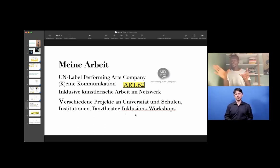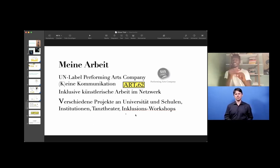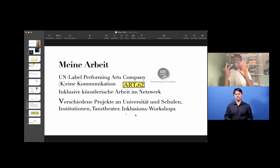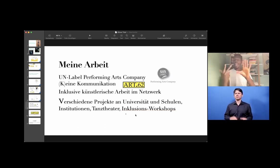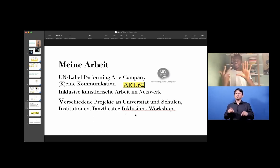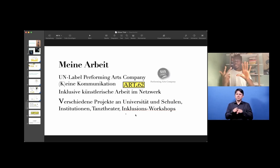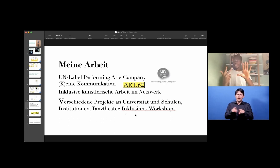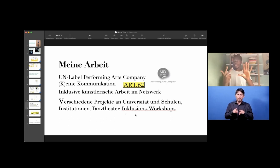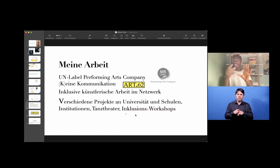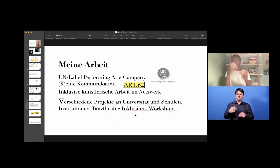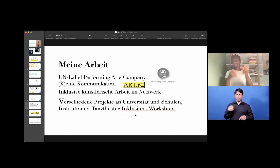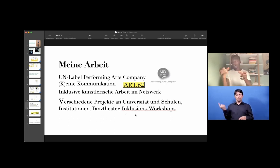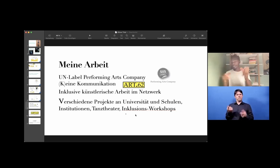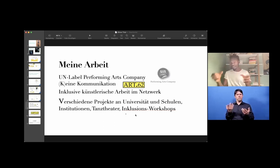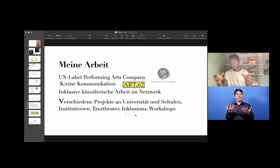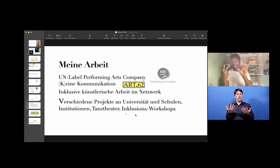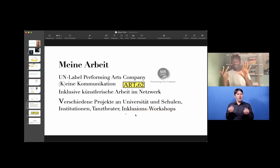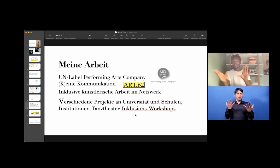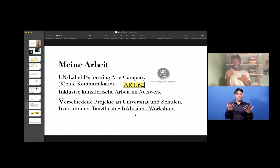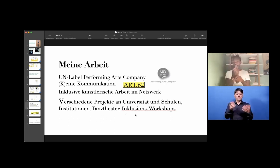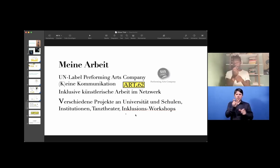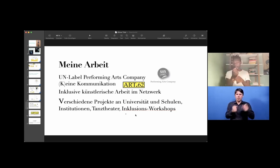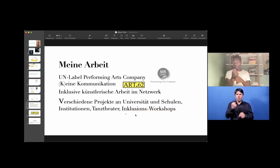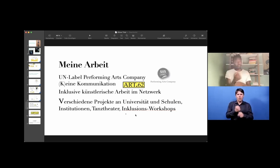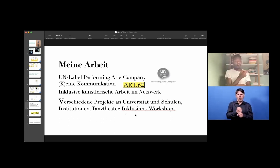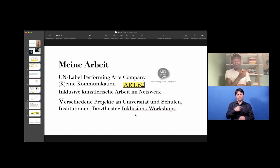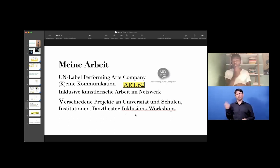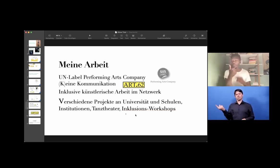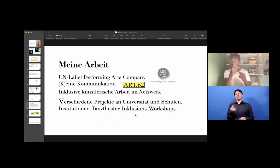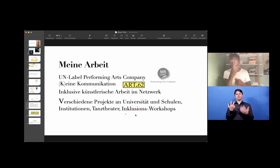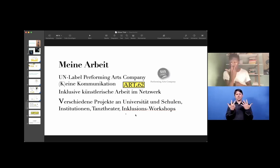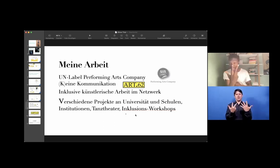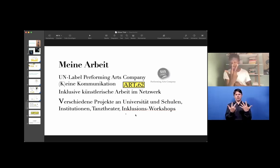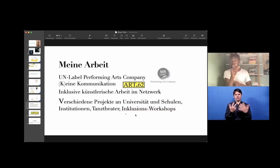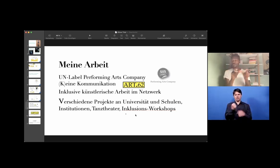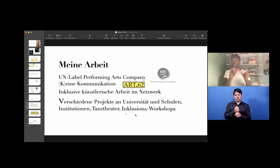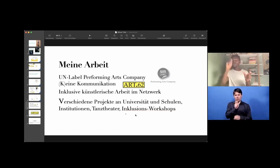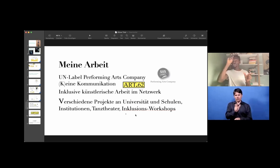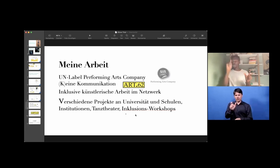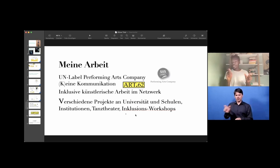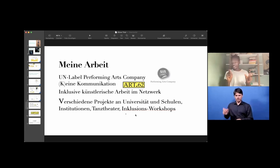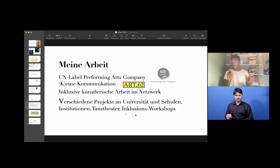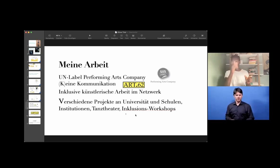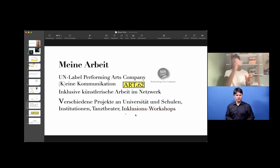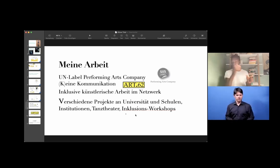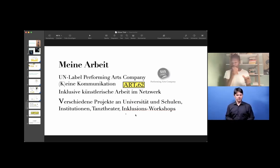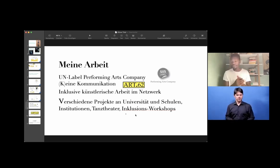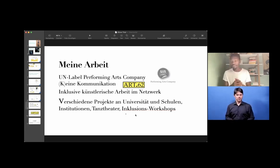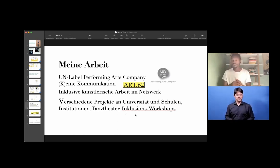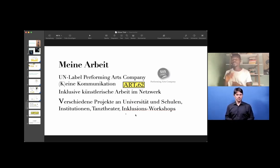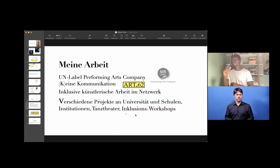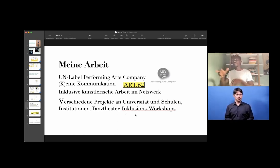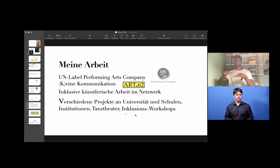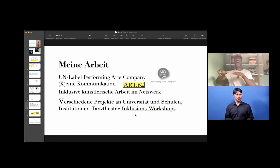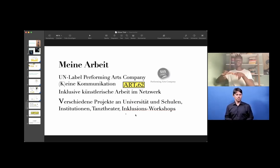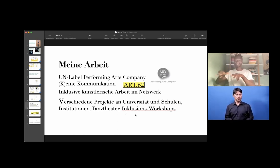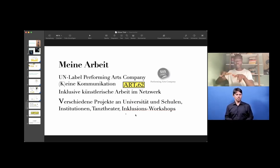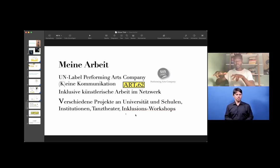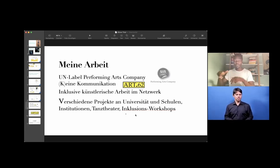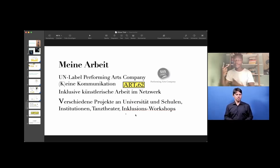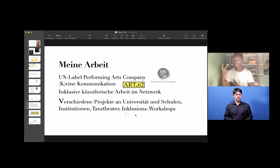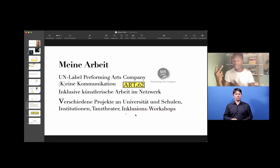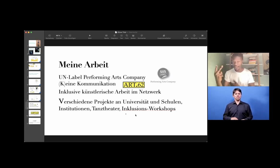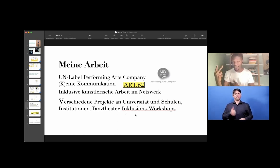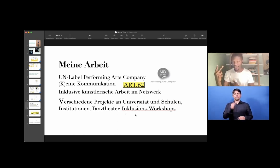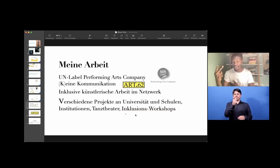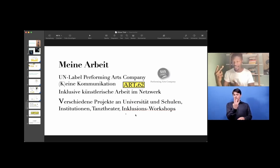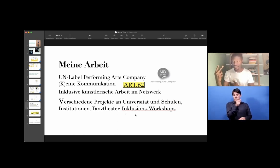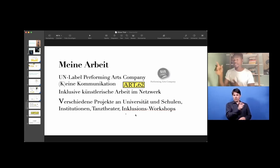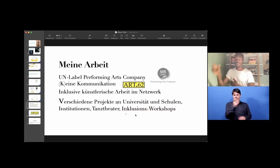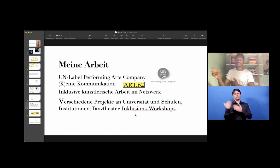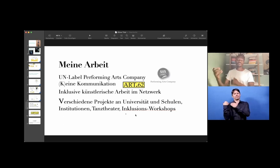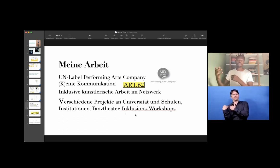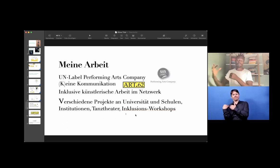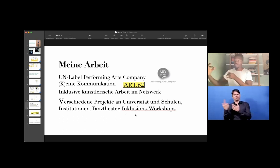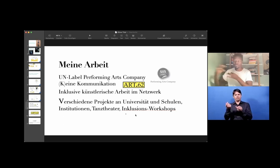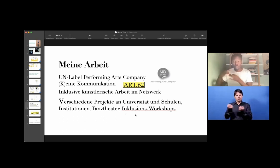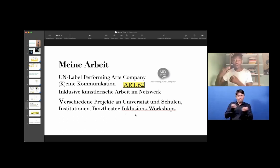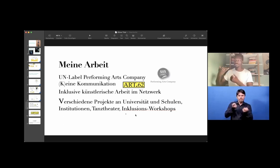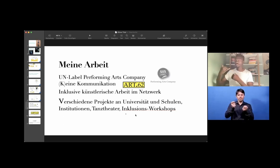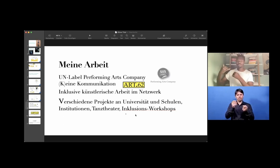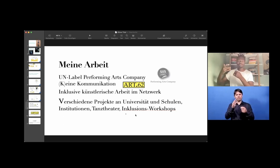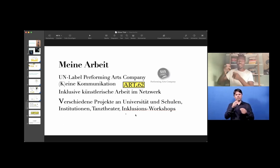We have, I think, we are eight colleagues in total. But we also go to different universities and schools